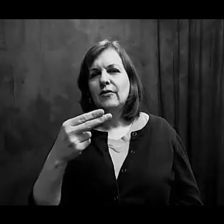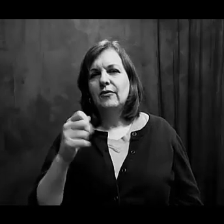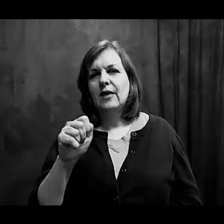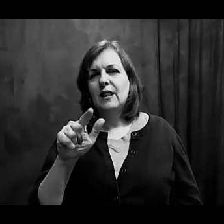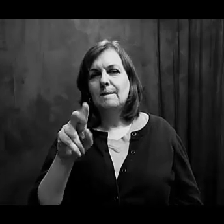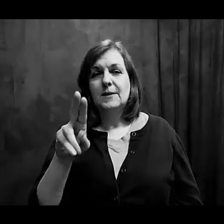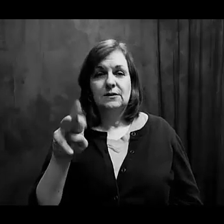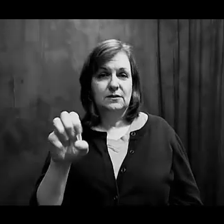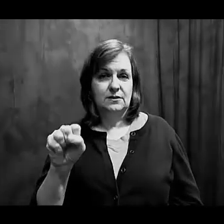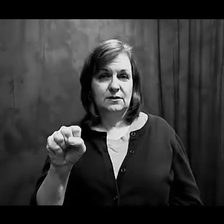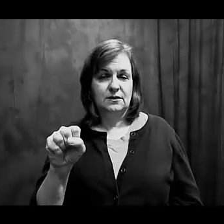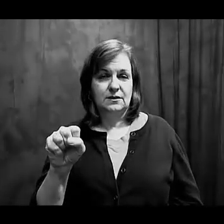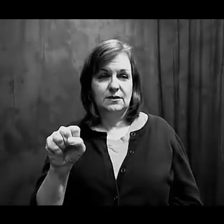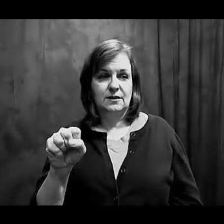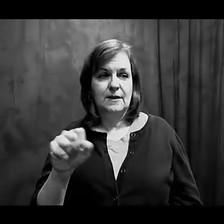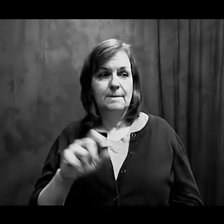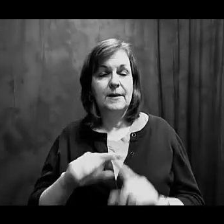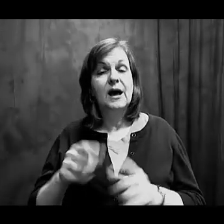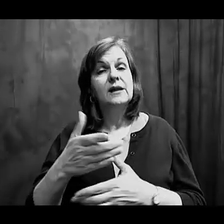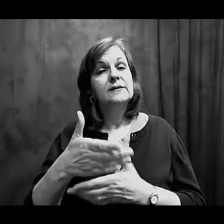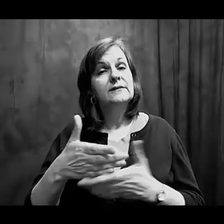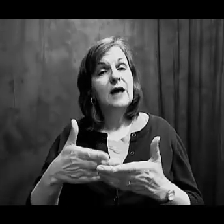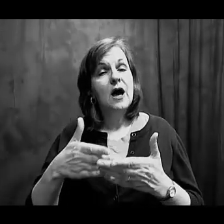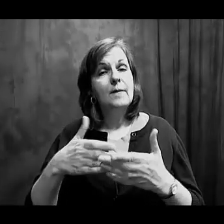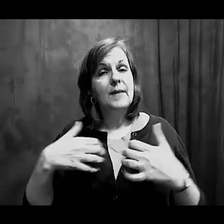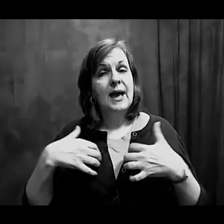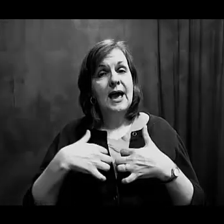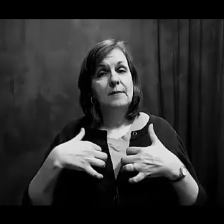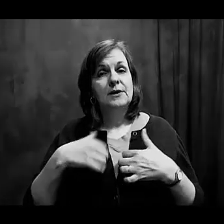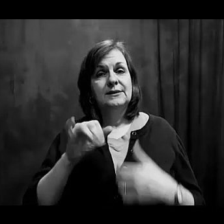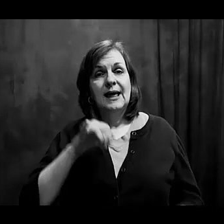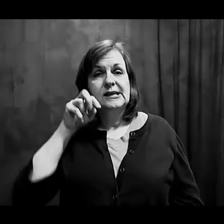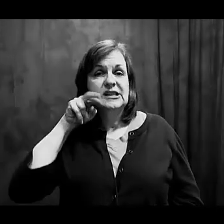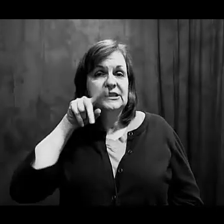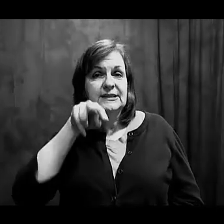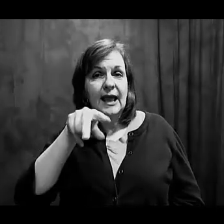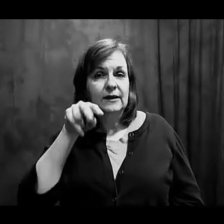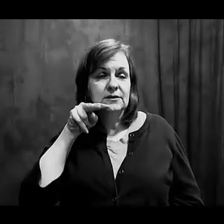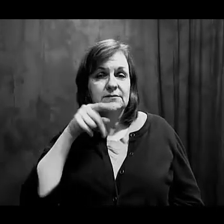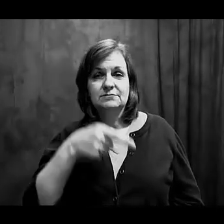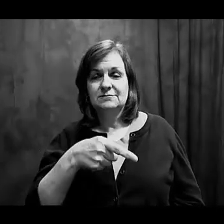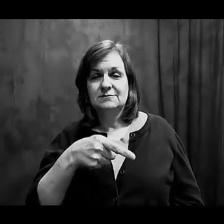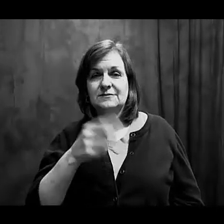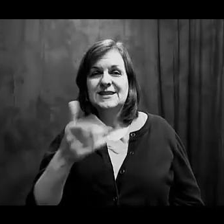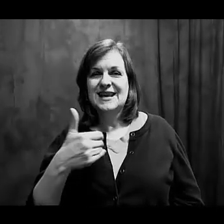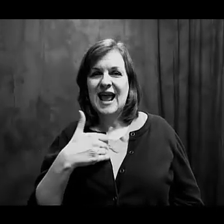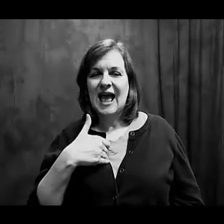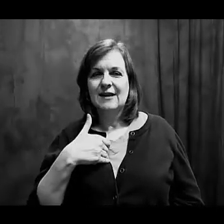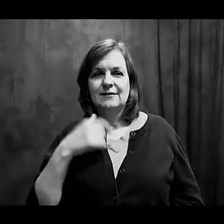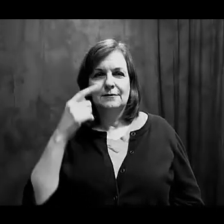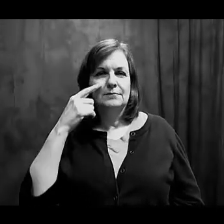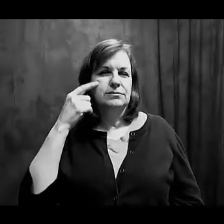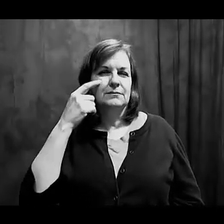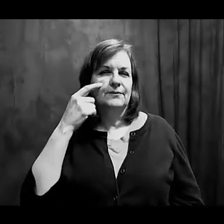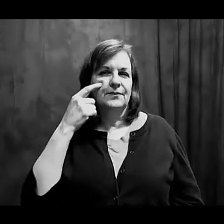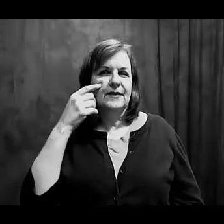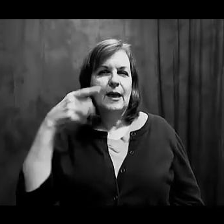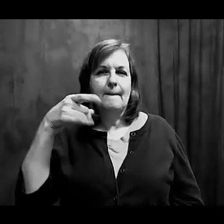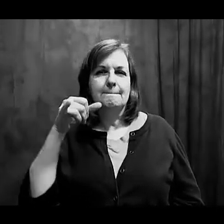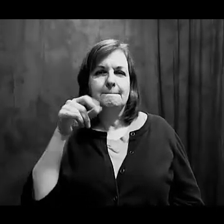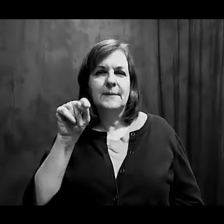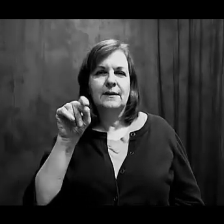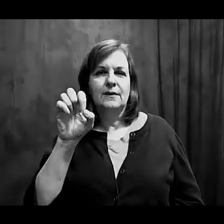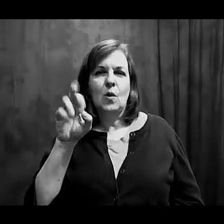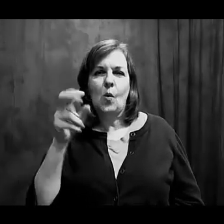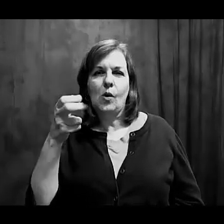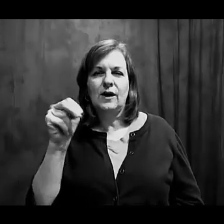but in some animals like our snake here -- he actually has a pit organ that's full of thermoreceptors